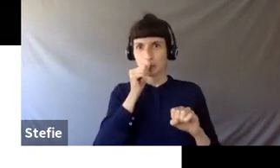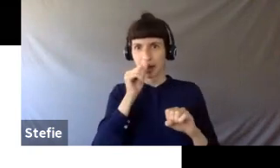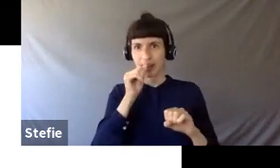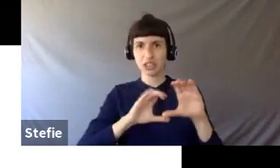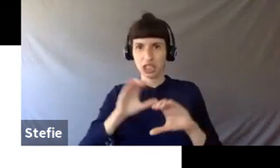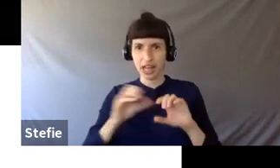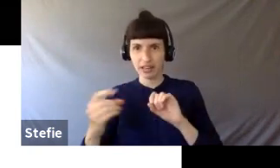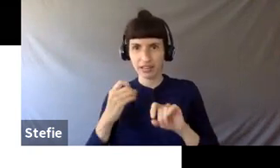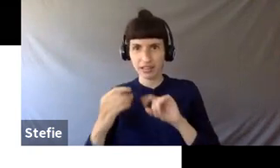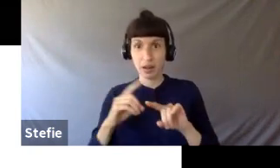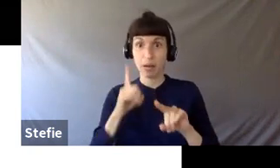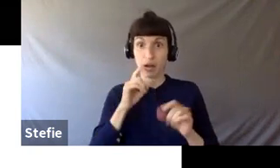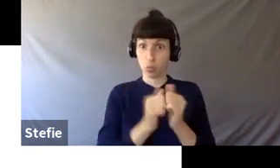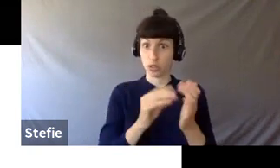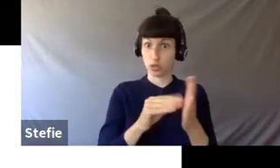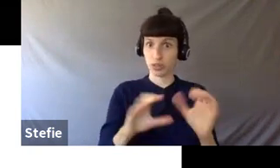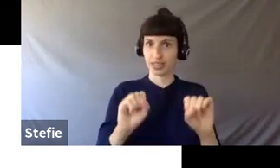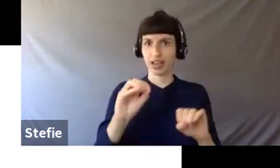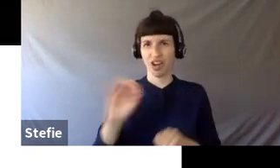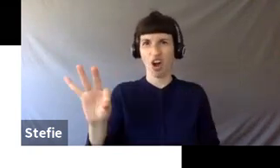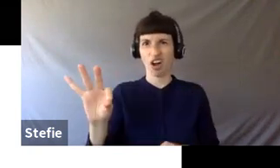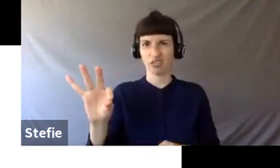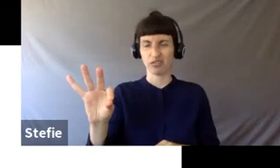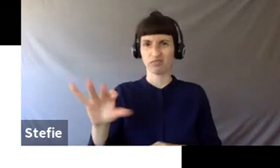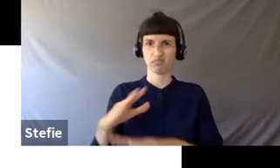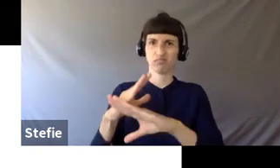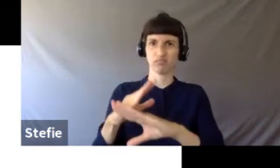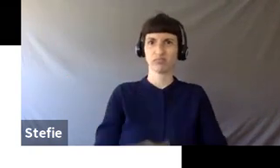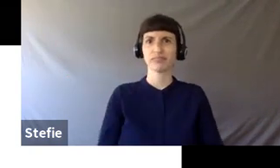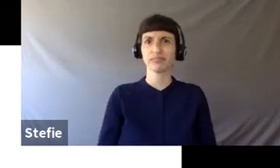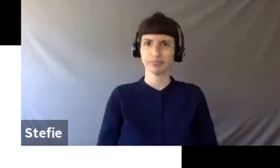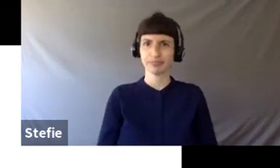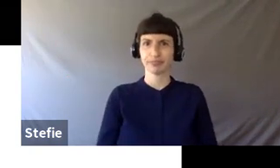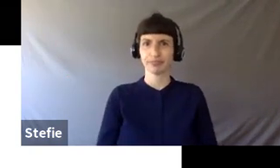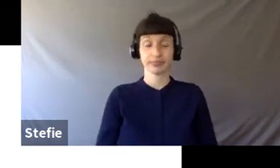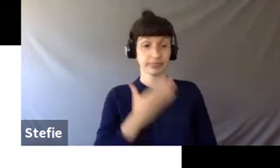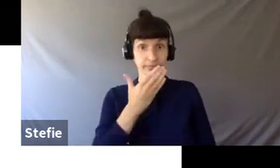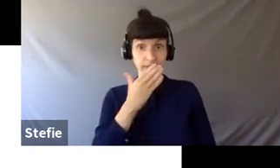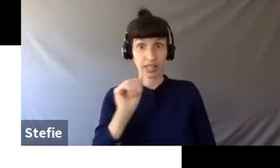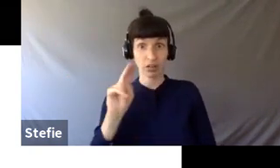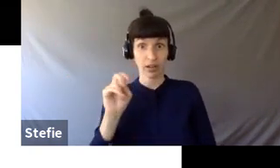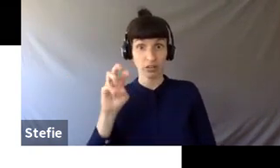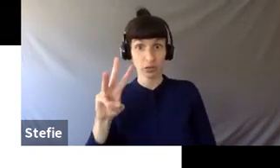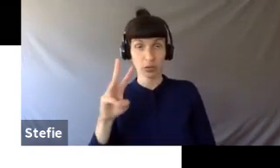Mine right now is everything turned on because I don't have students or young students, I have adult settings where everything is turned on. You can turn those off.